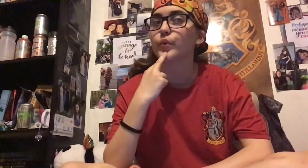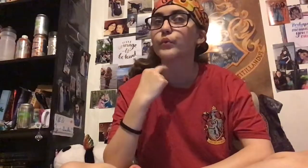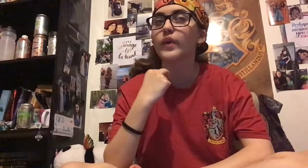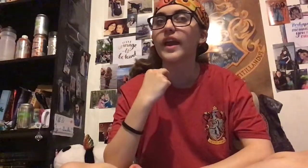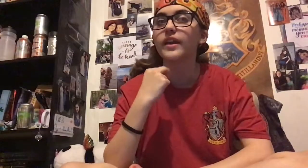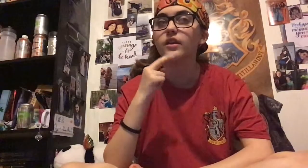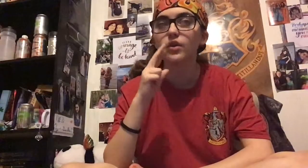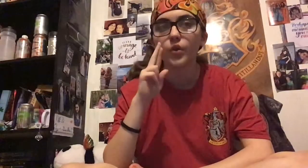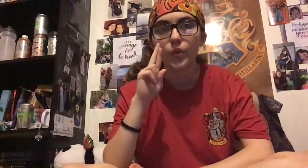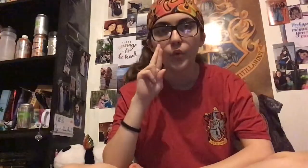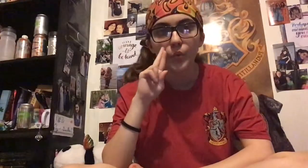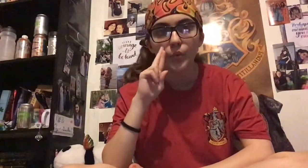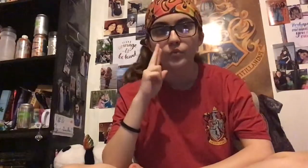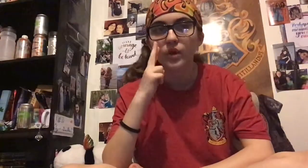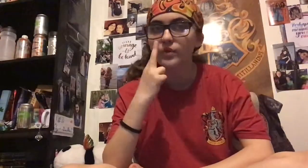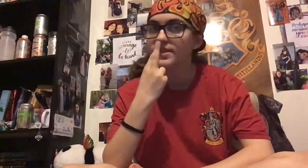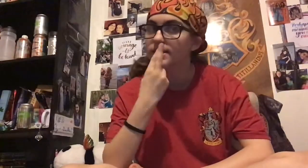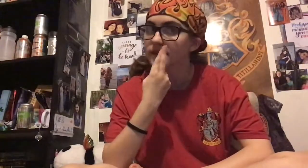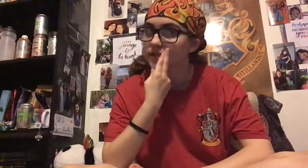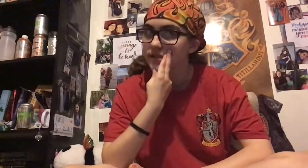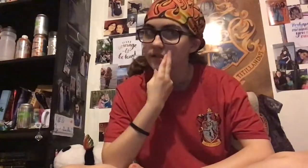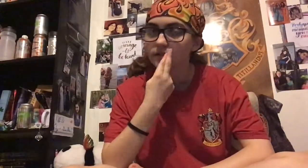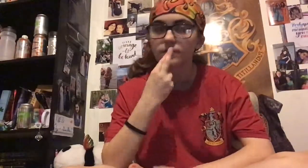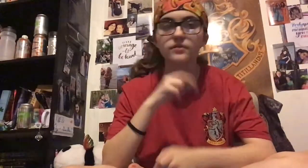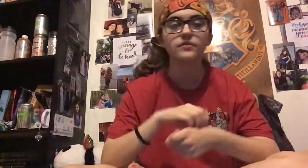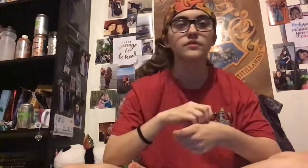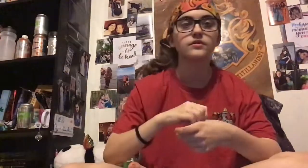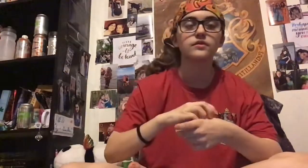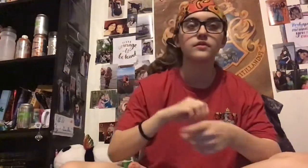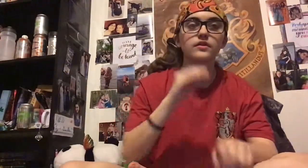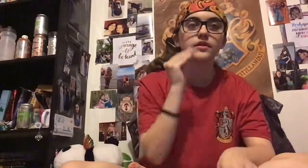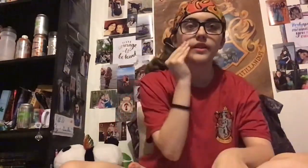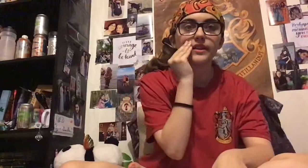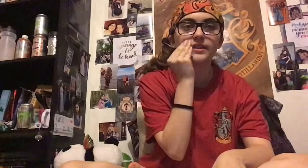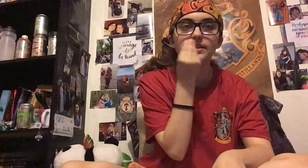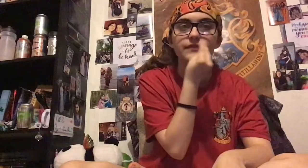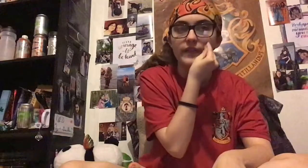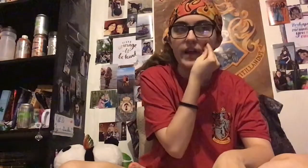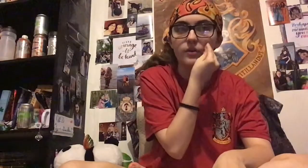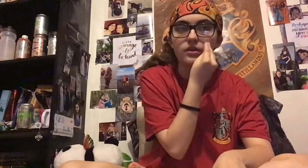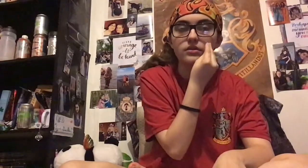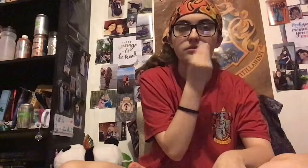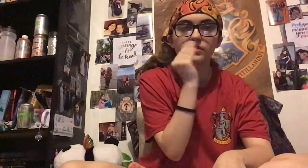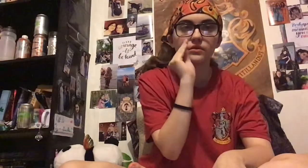red roses Like this is flower